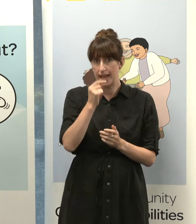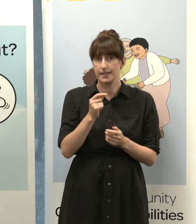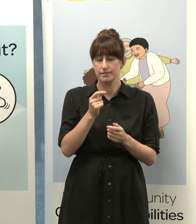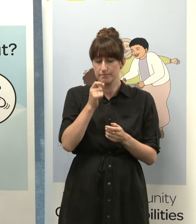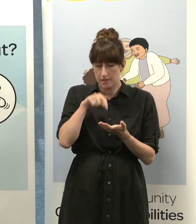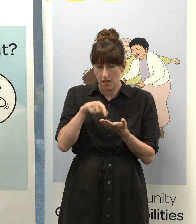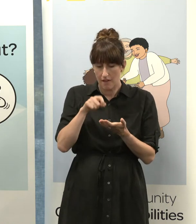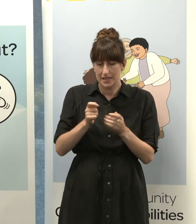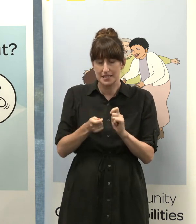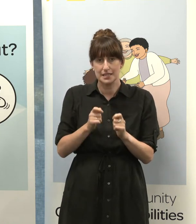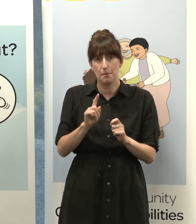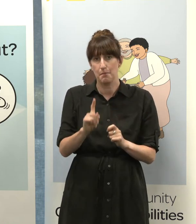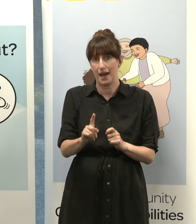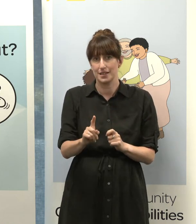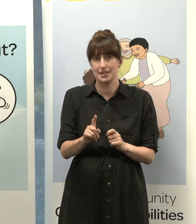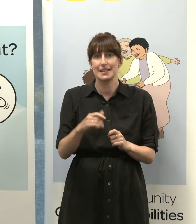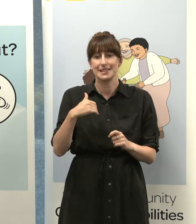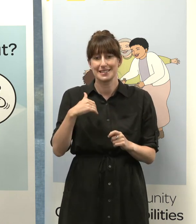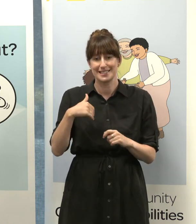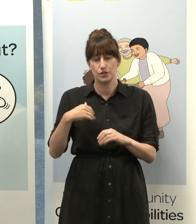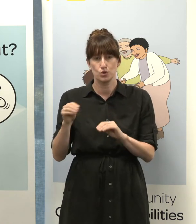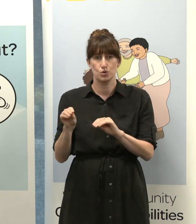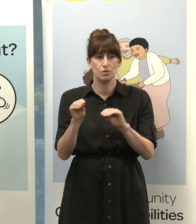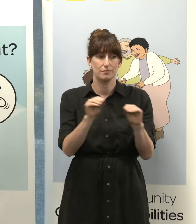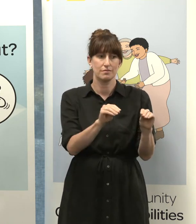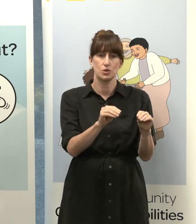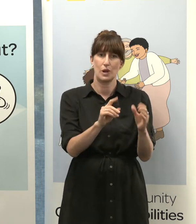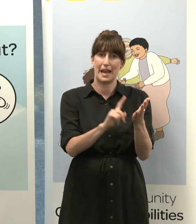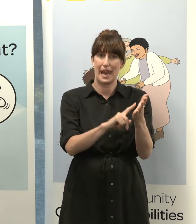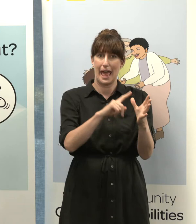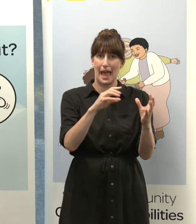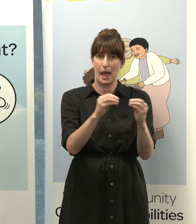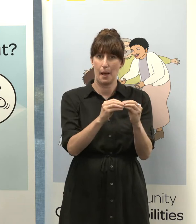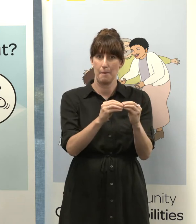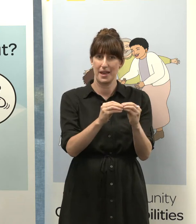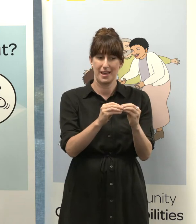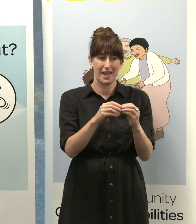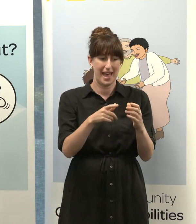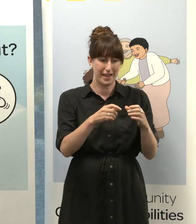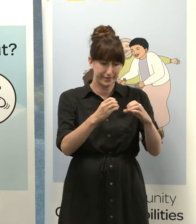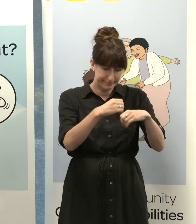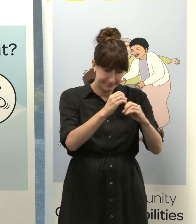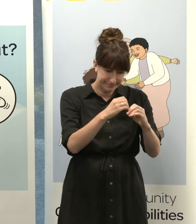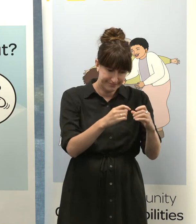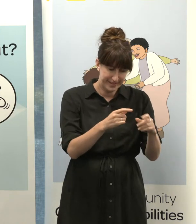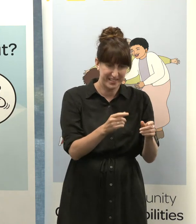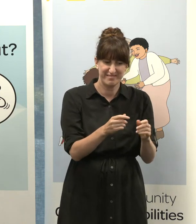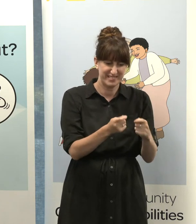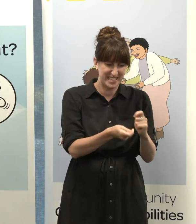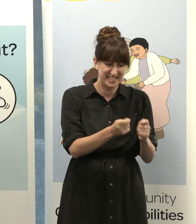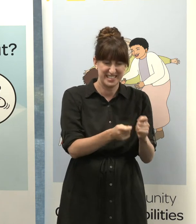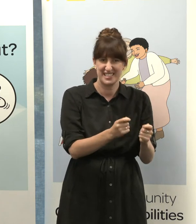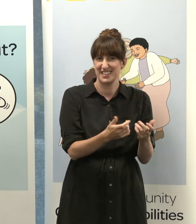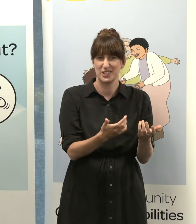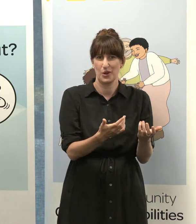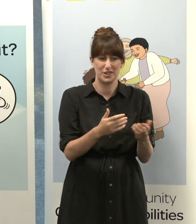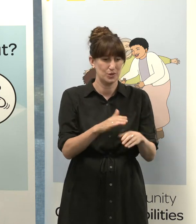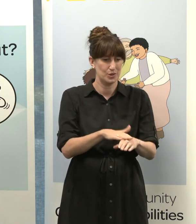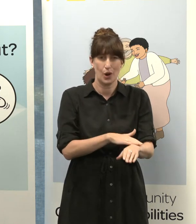We have those but they are PCR tests so they require lab processing. We simply wouldn't be able to